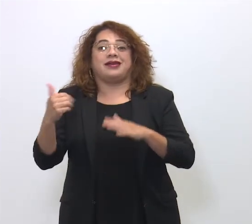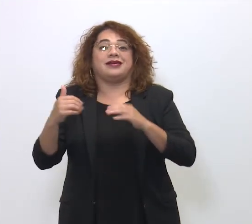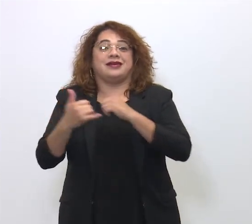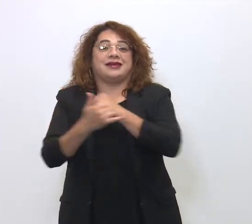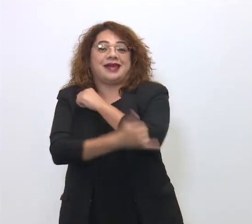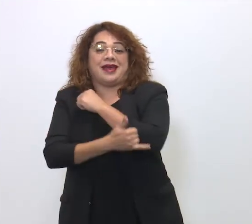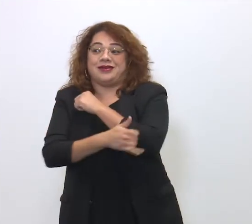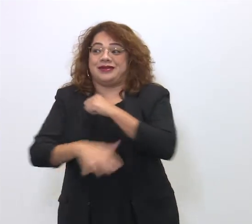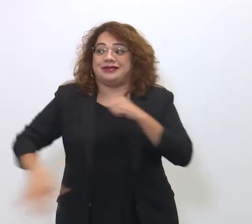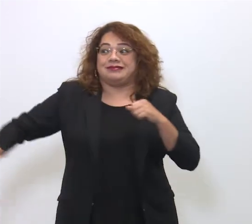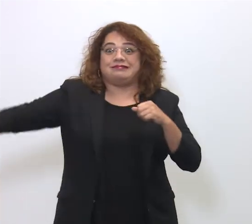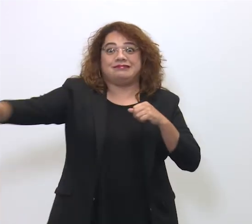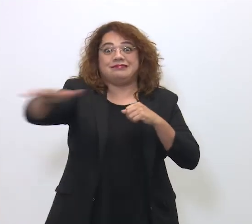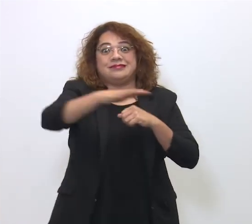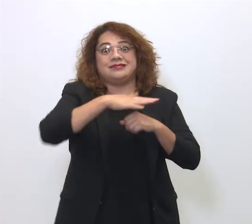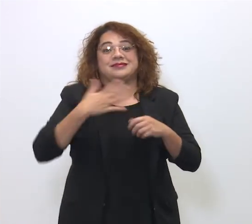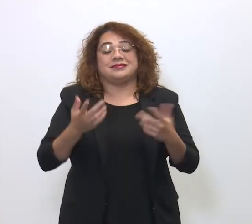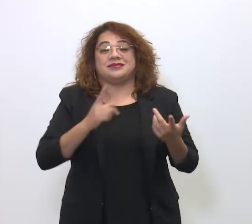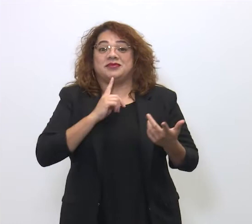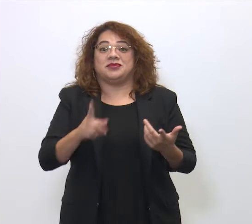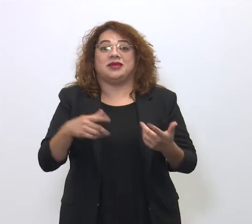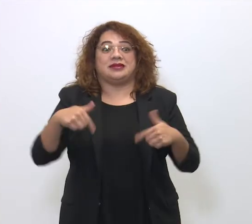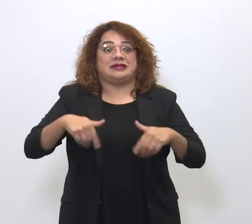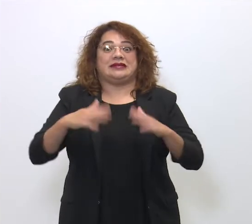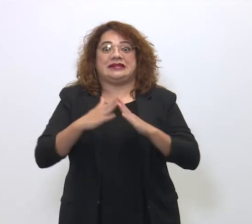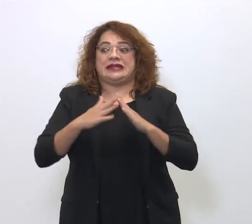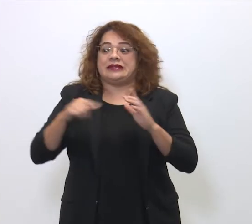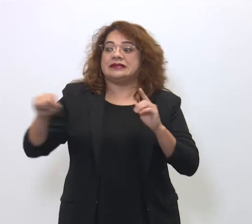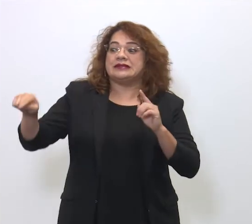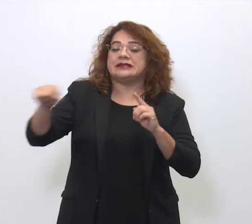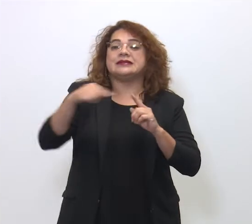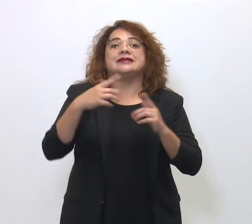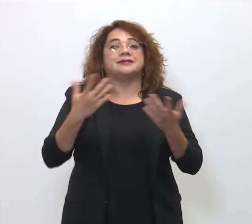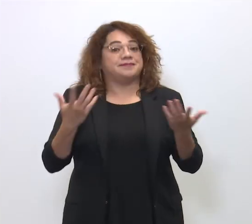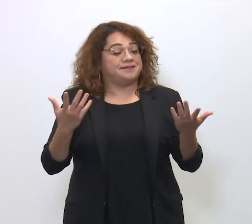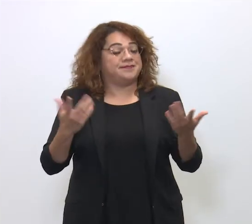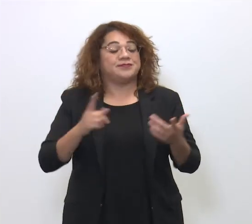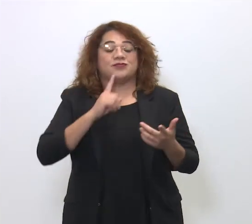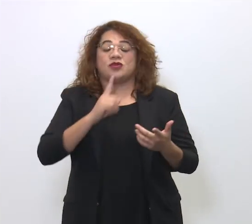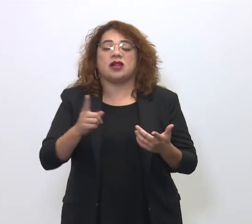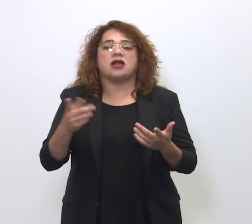for the city and for all the help the health, the all of our partners. Just really amazing